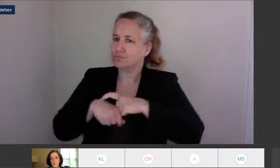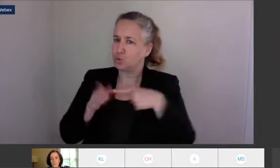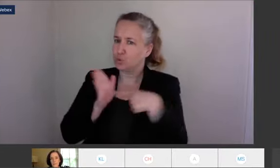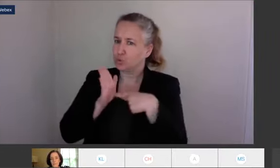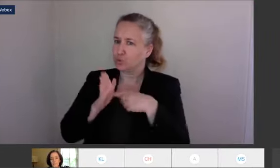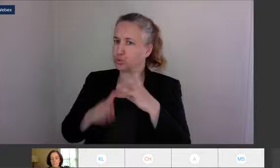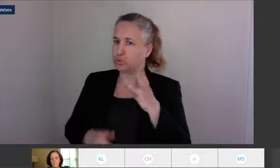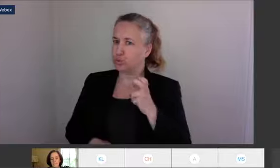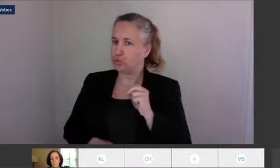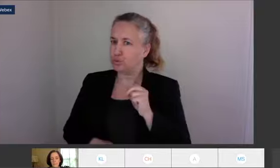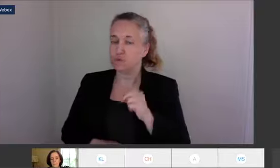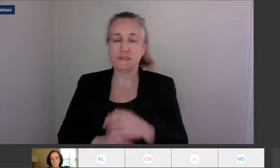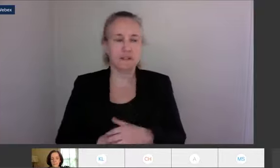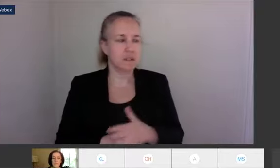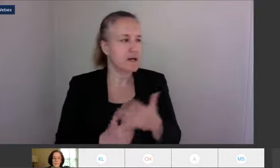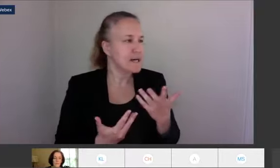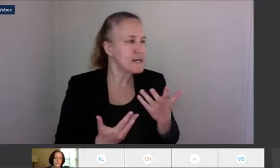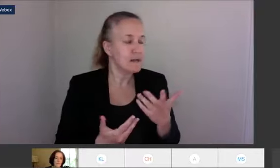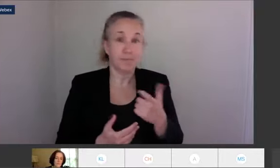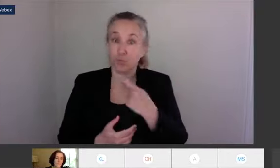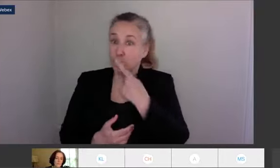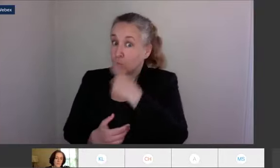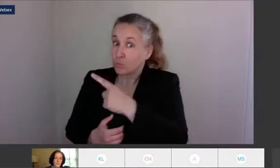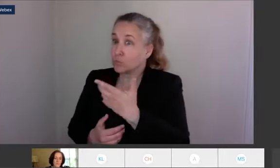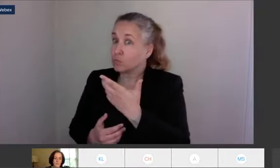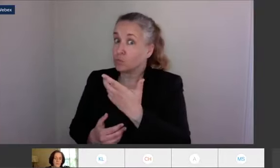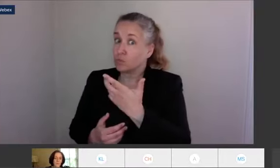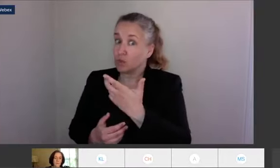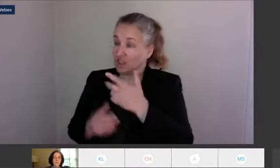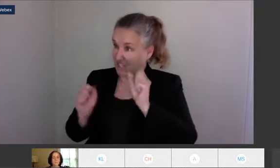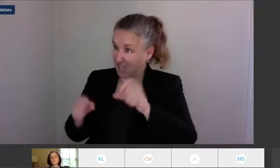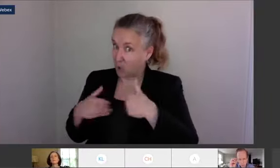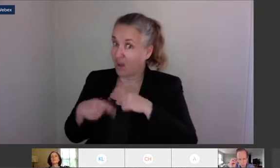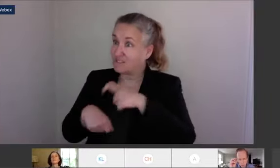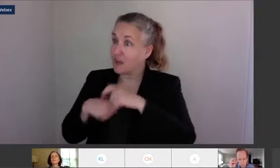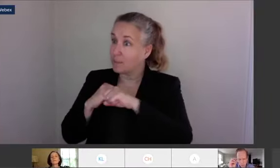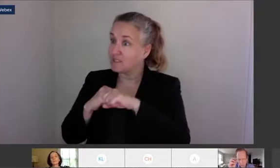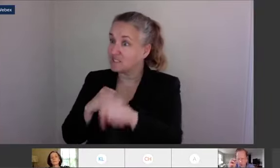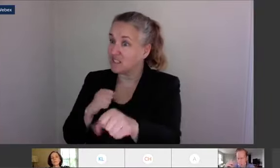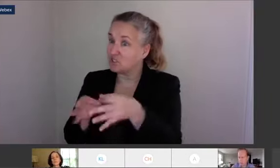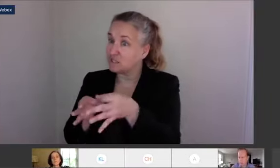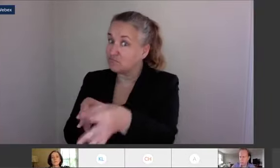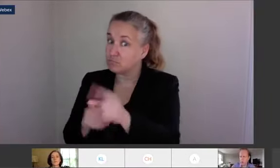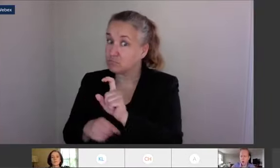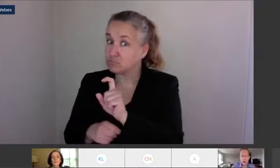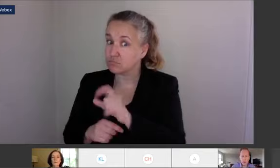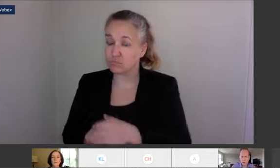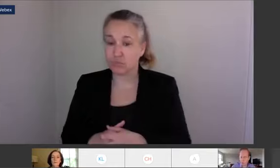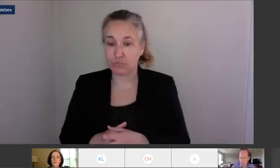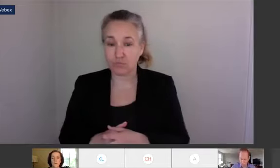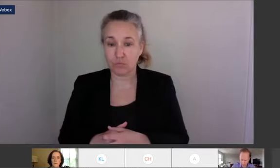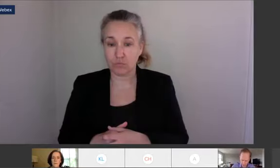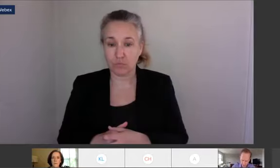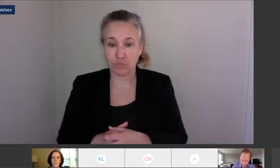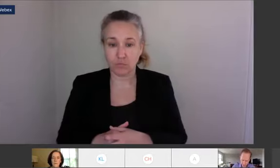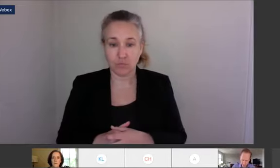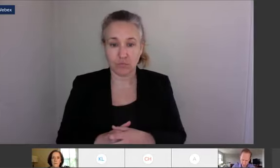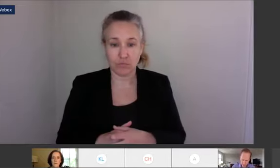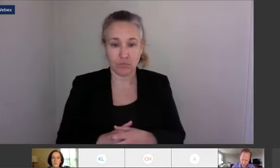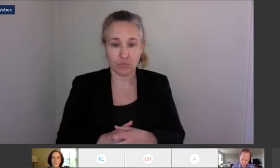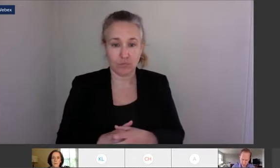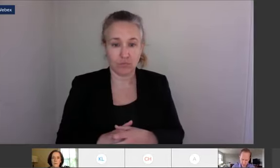you get any extension on that [Staff] Carl I don't know that we have actually been